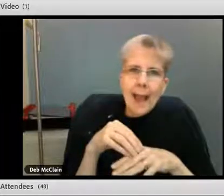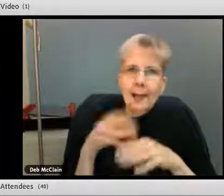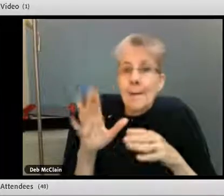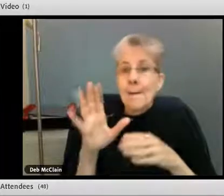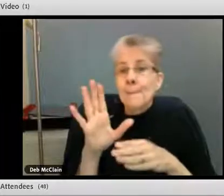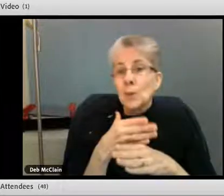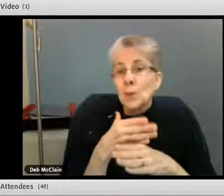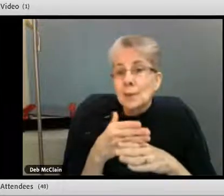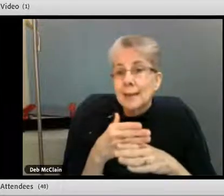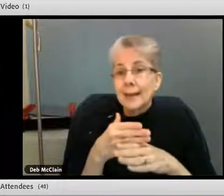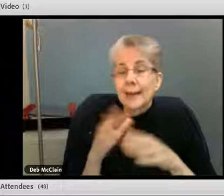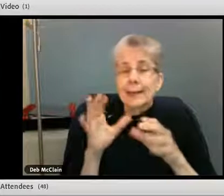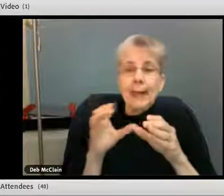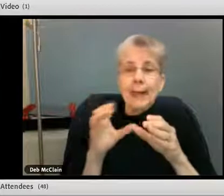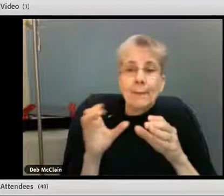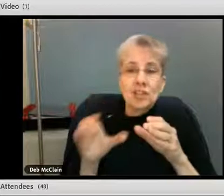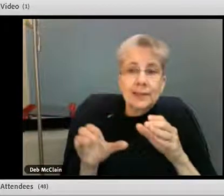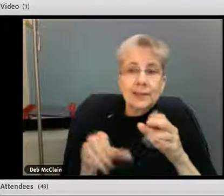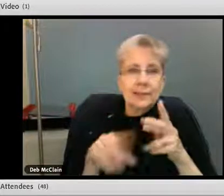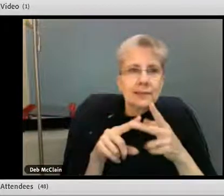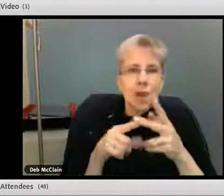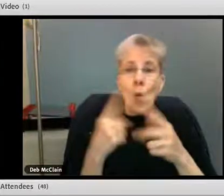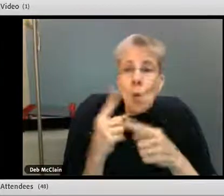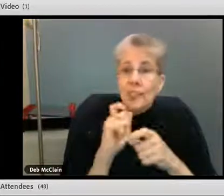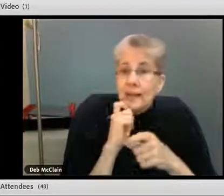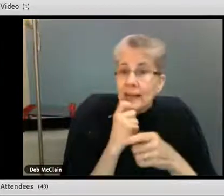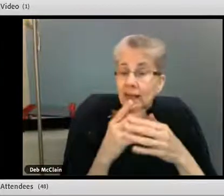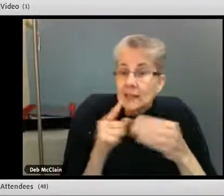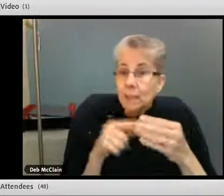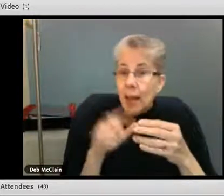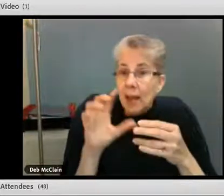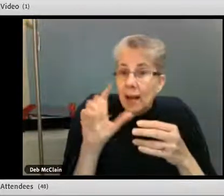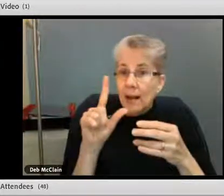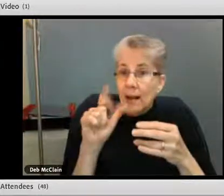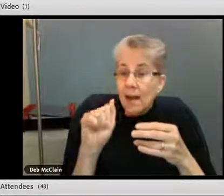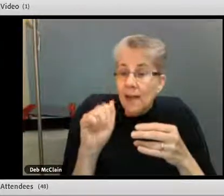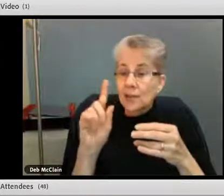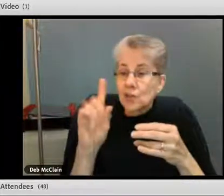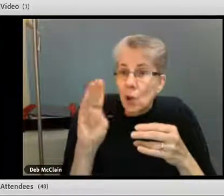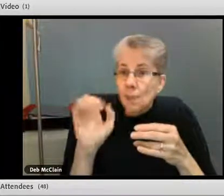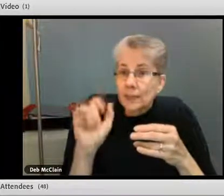One of the neat things about Adobe Spark, and this is free. This is not a charged product from Adobe.